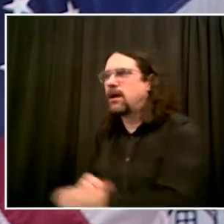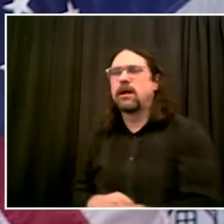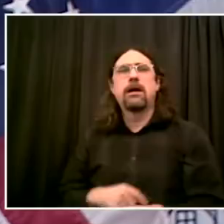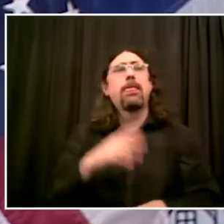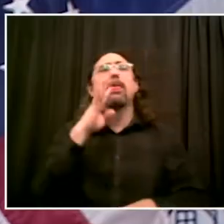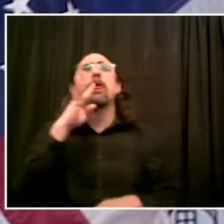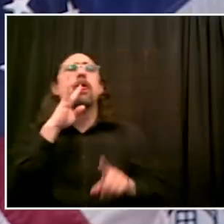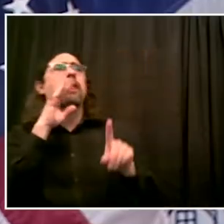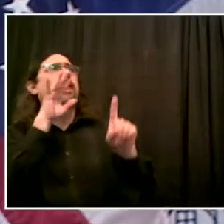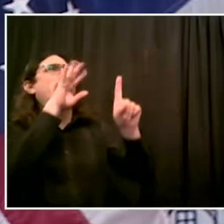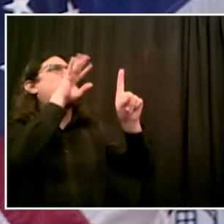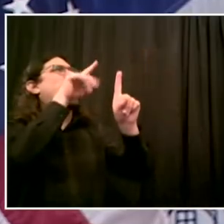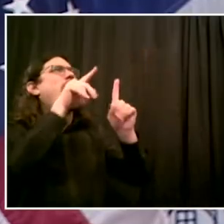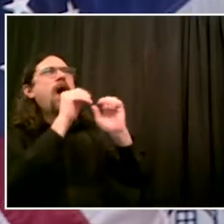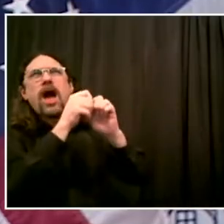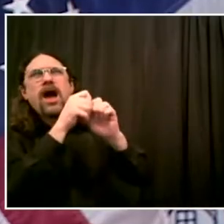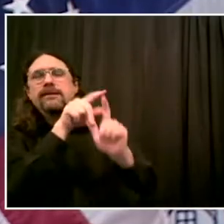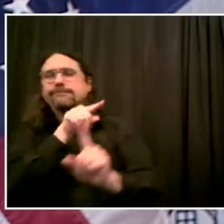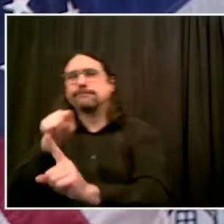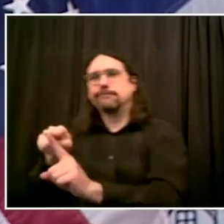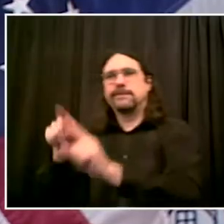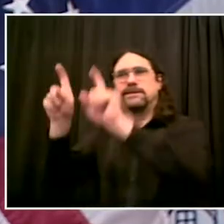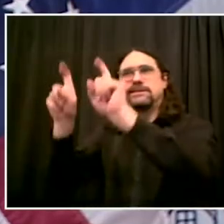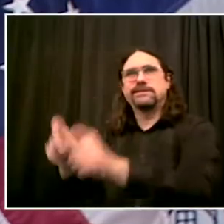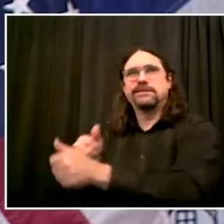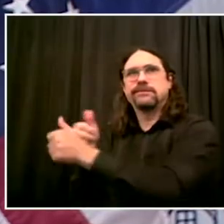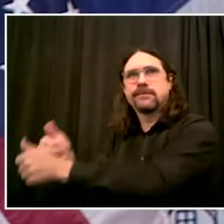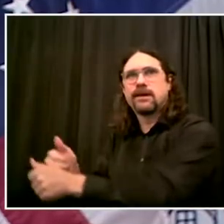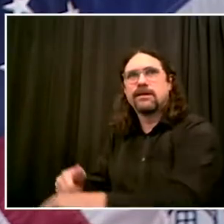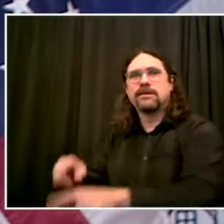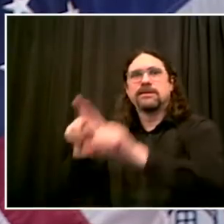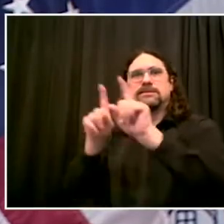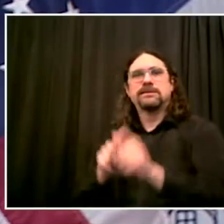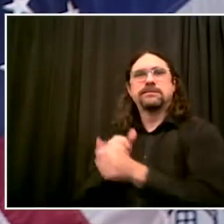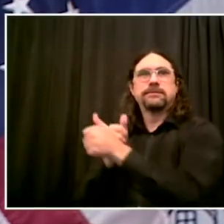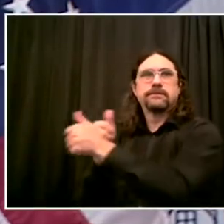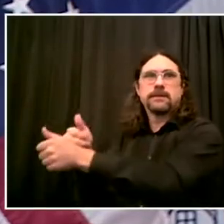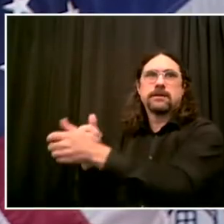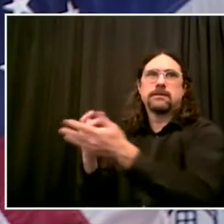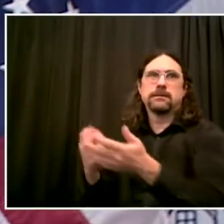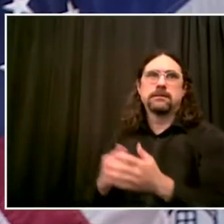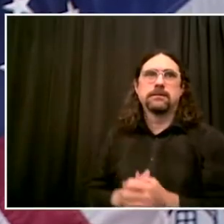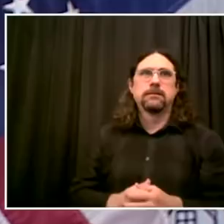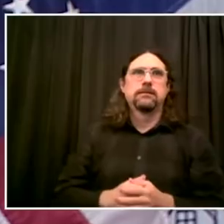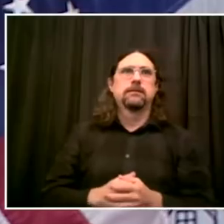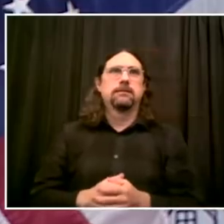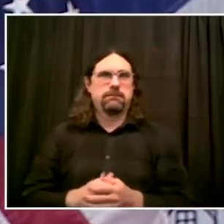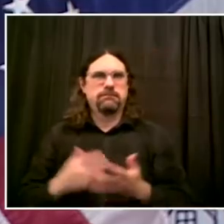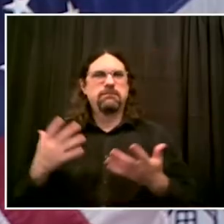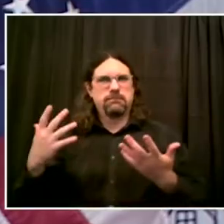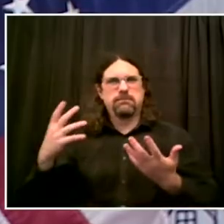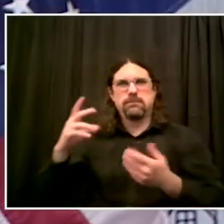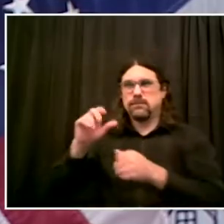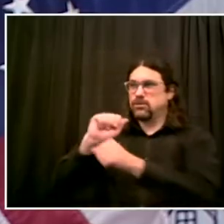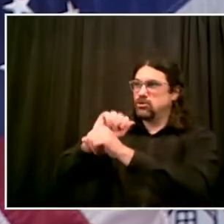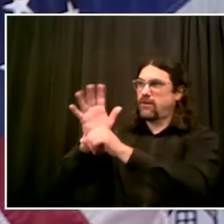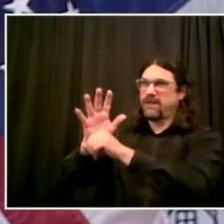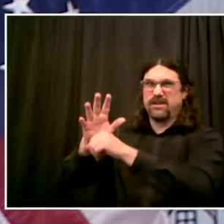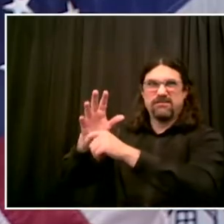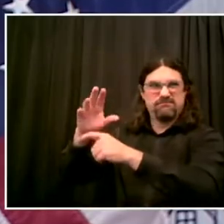AND TAKE CARE INITIAIVTE GRWSO EVERY WEEK.